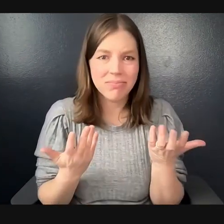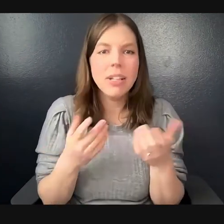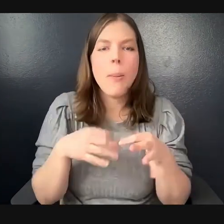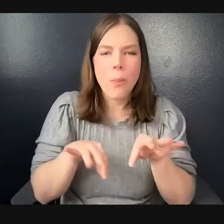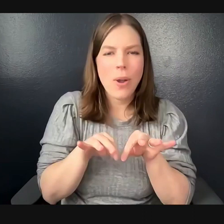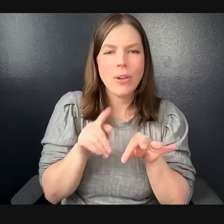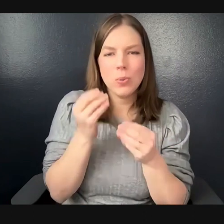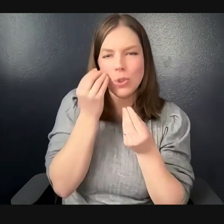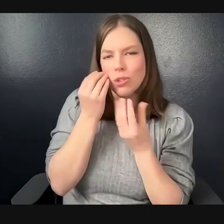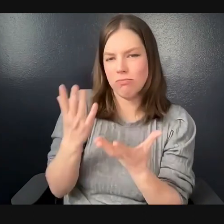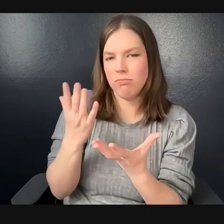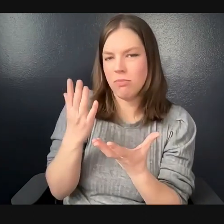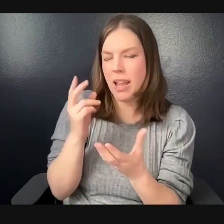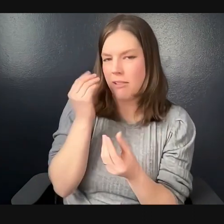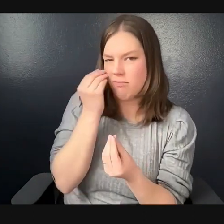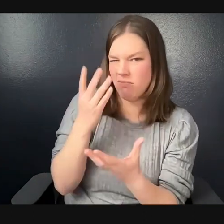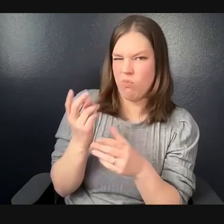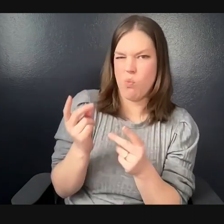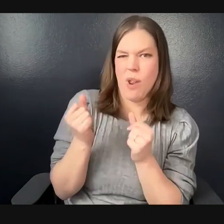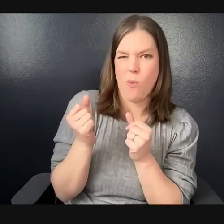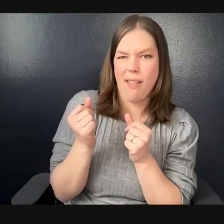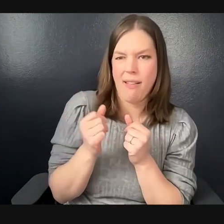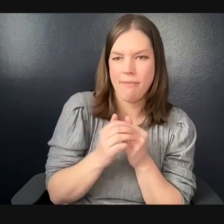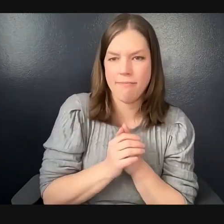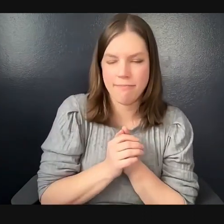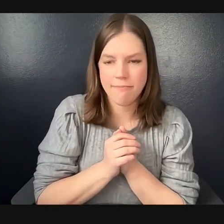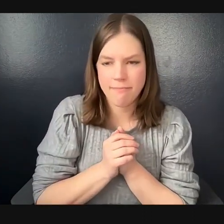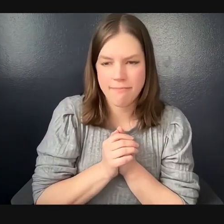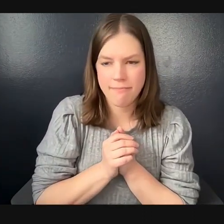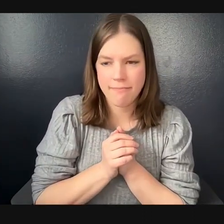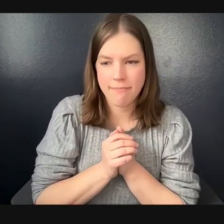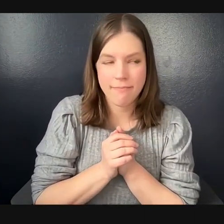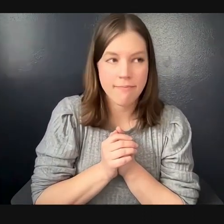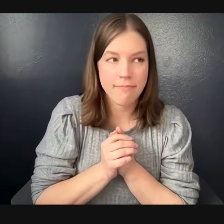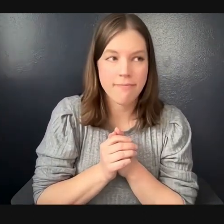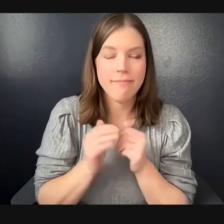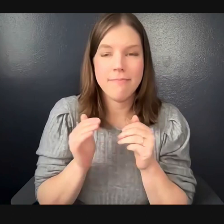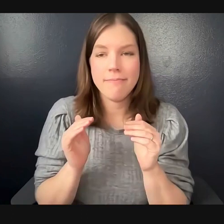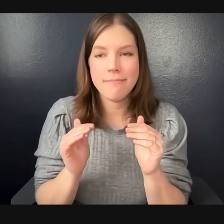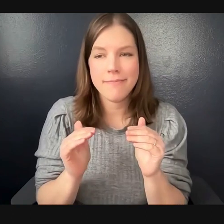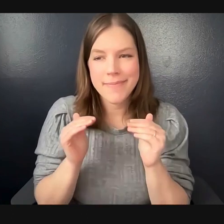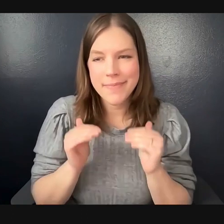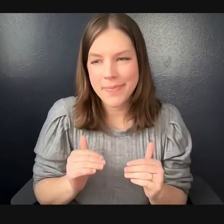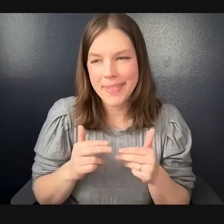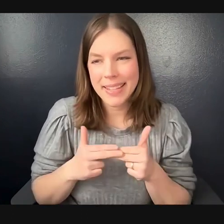it's important that office be aware of that right away. So you need to let them know. Next slide.